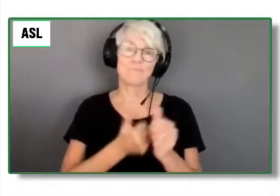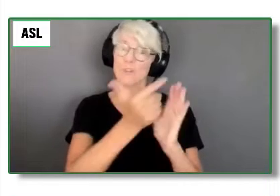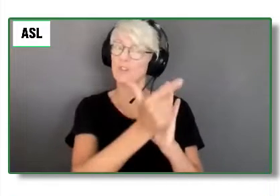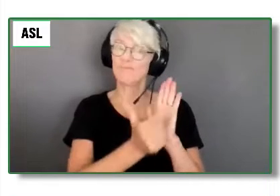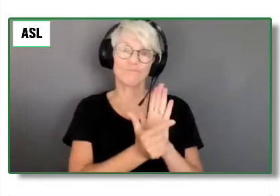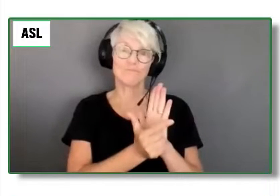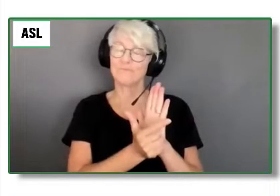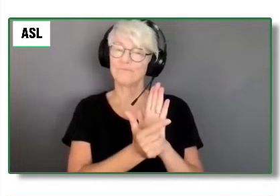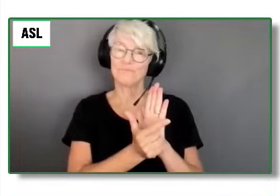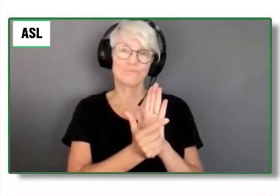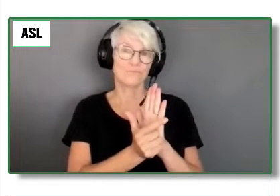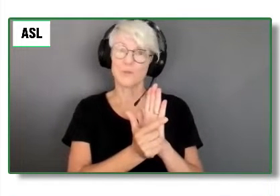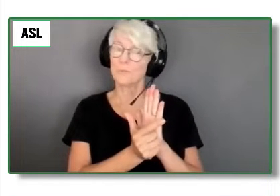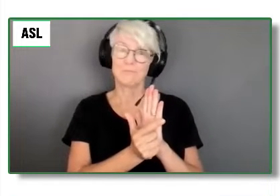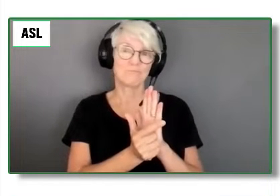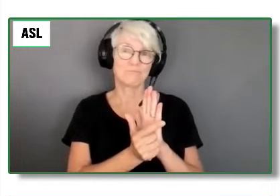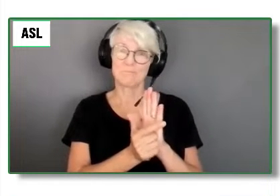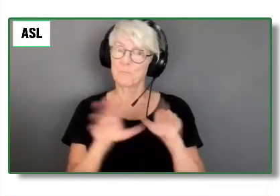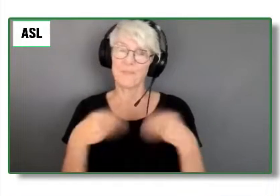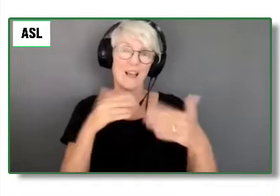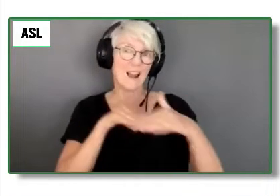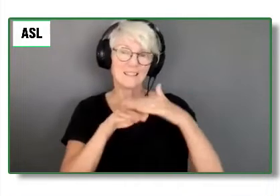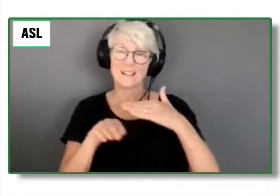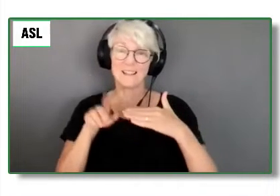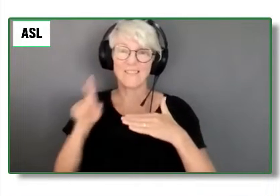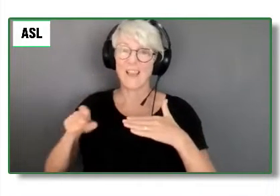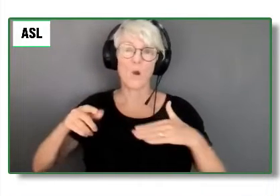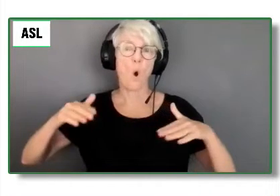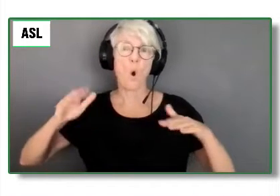create access. They continue to be our partners.